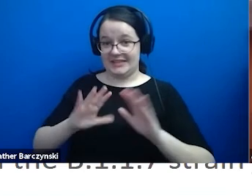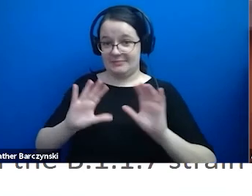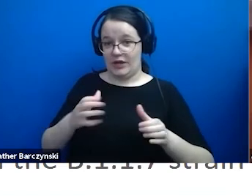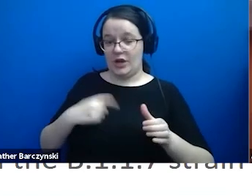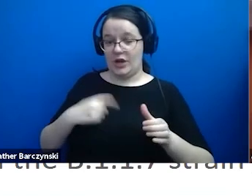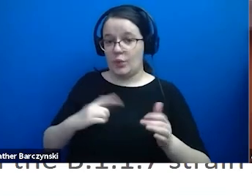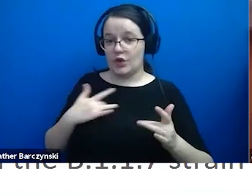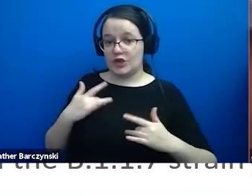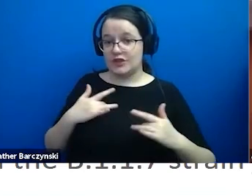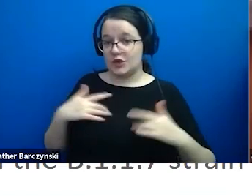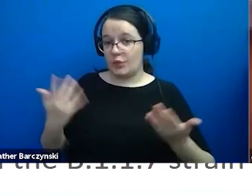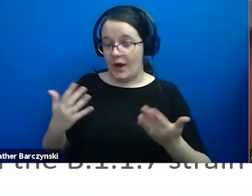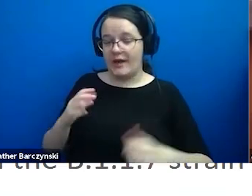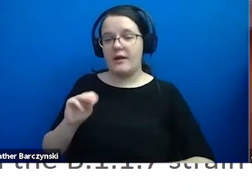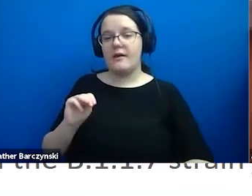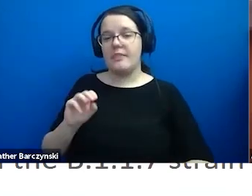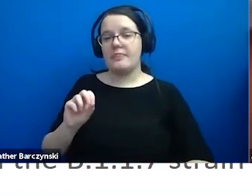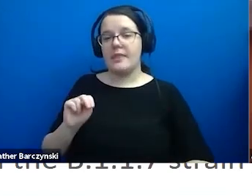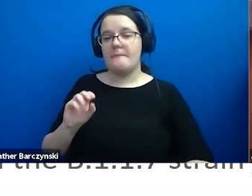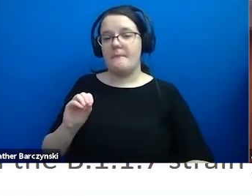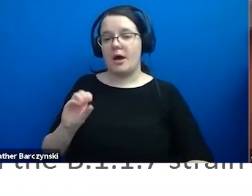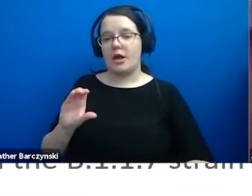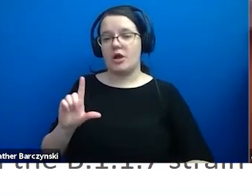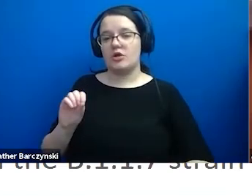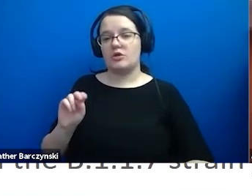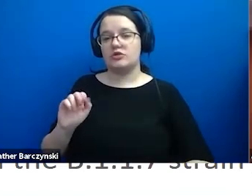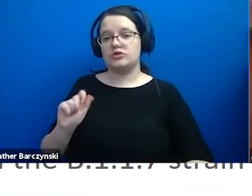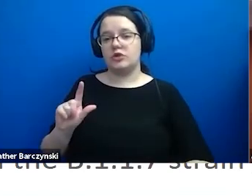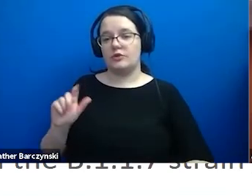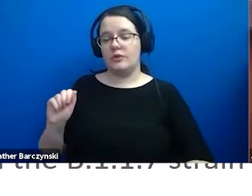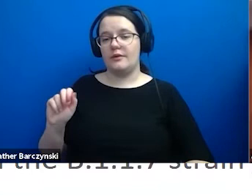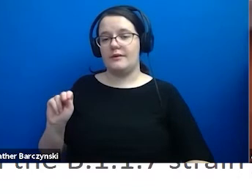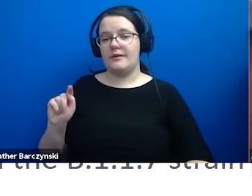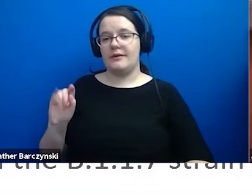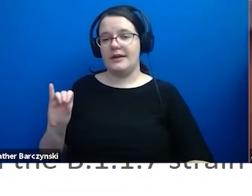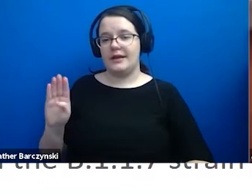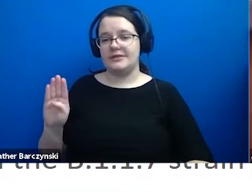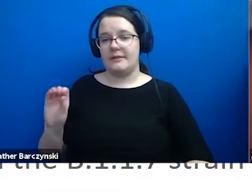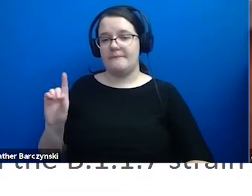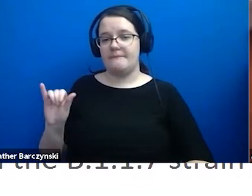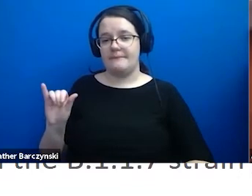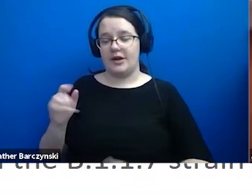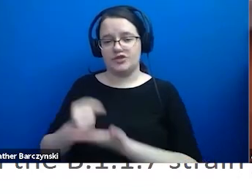antibody treatments that you hear being developed because by the nature of a monoclonal antibody